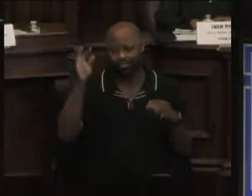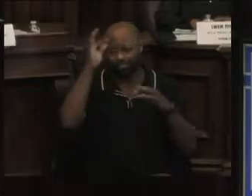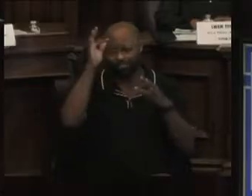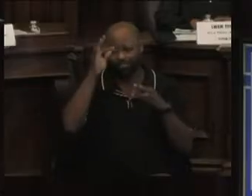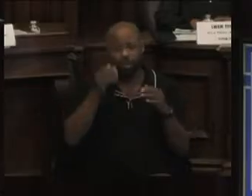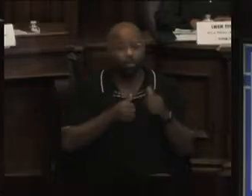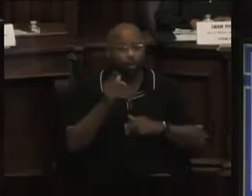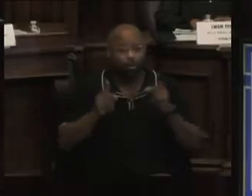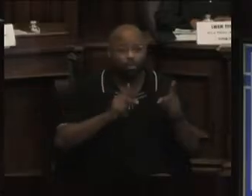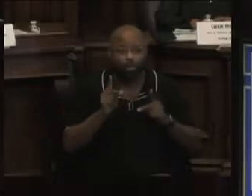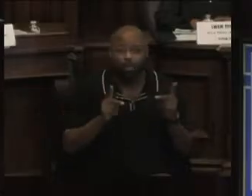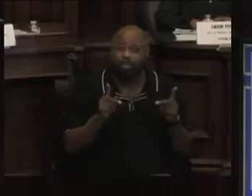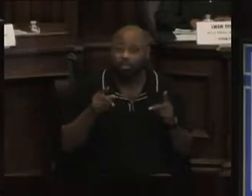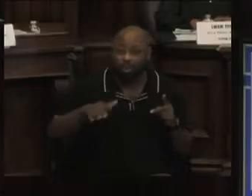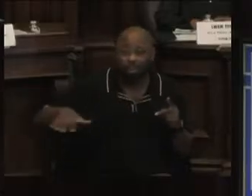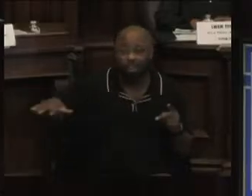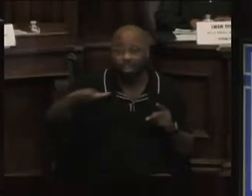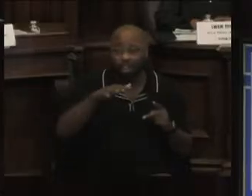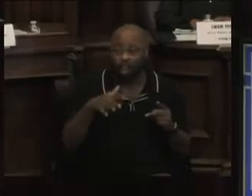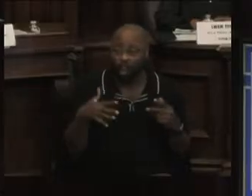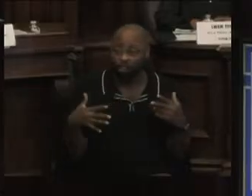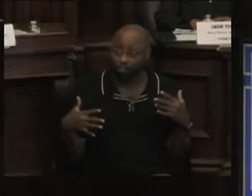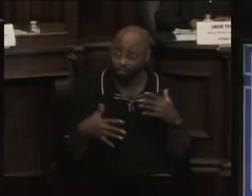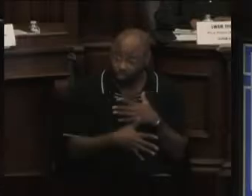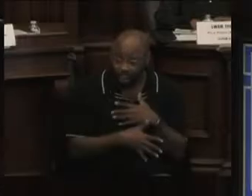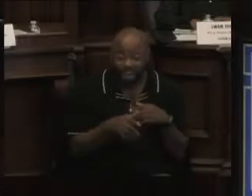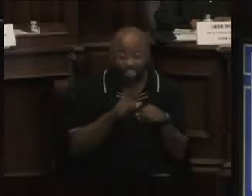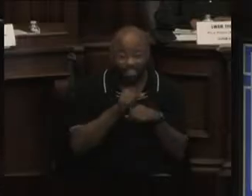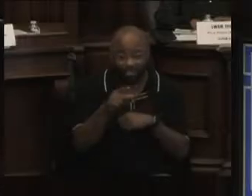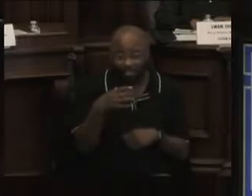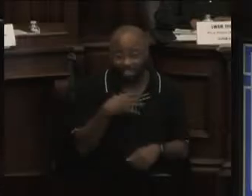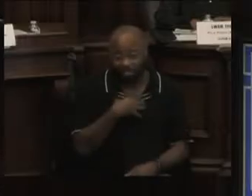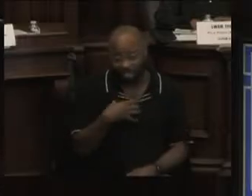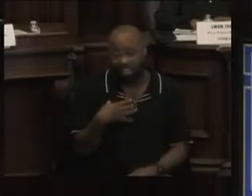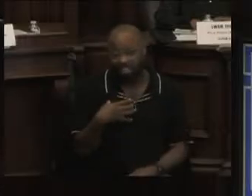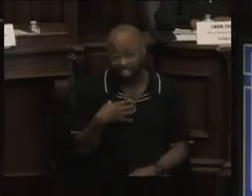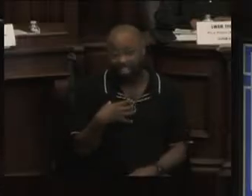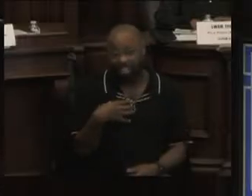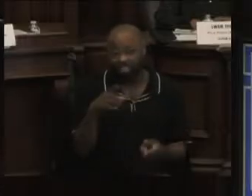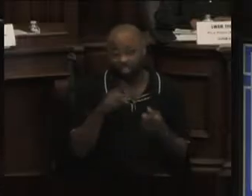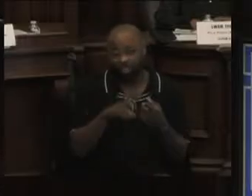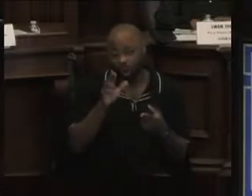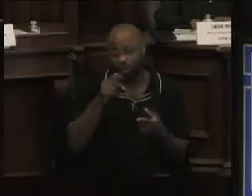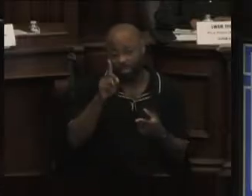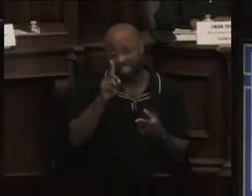I have not shared and that RPD is not aware people, most